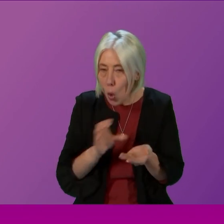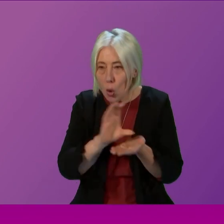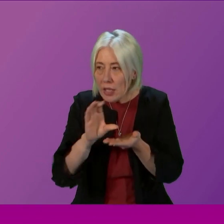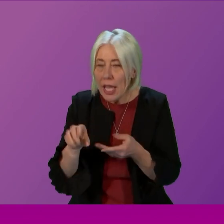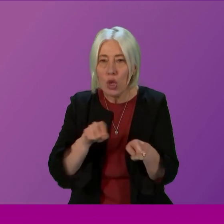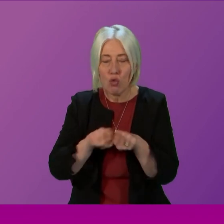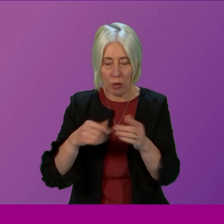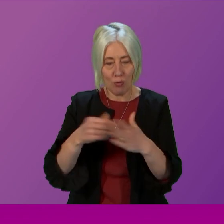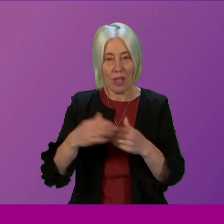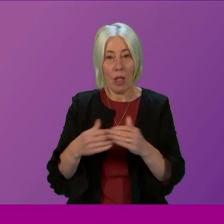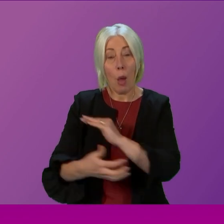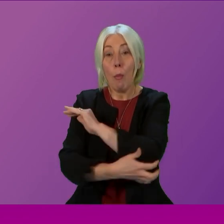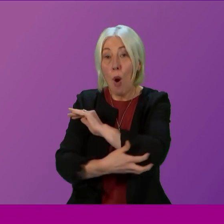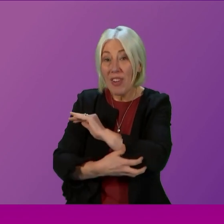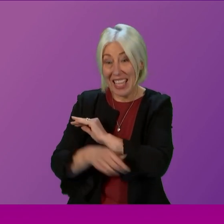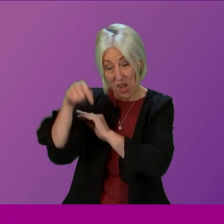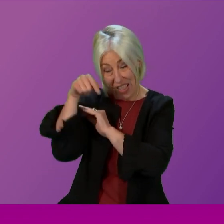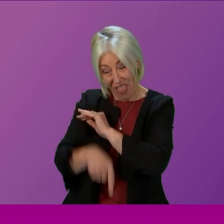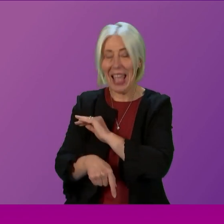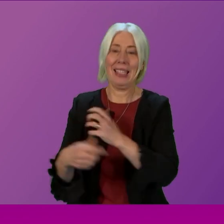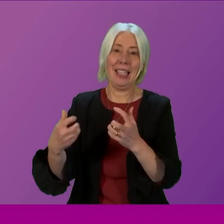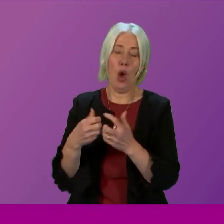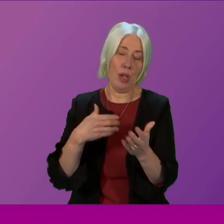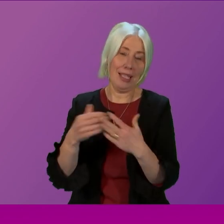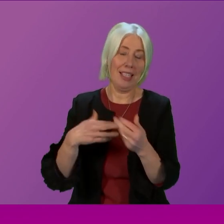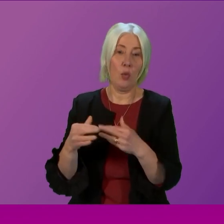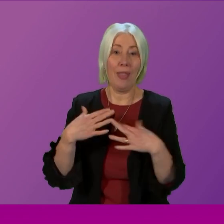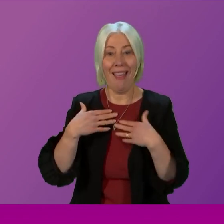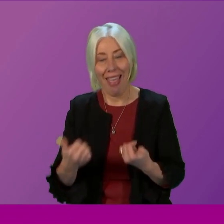That is, of course, the route to tackling health inequalities and other inequalities.